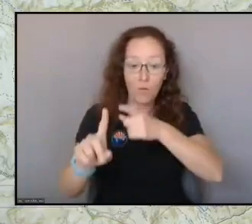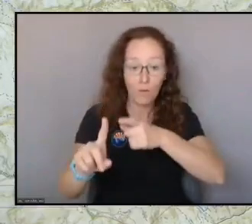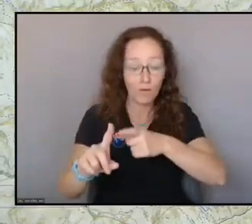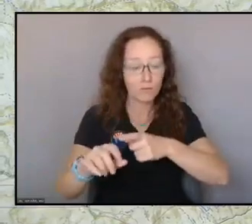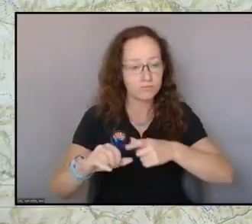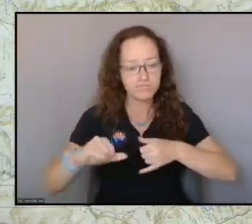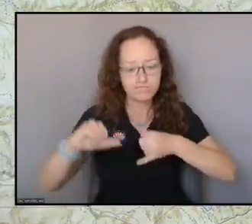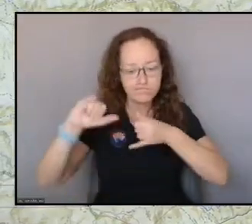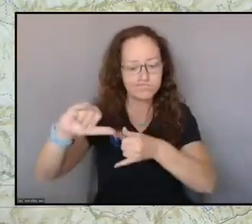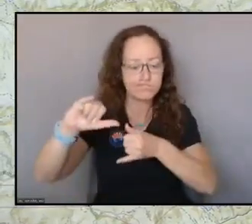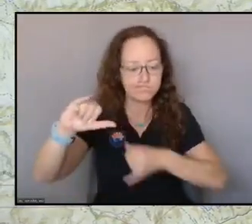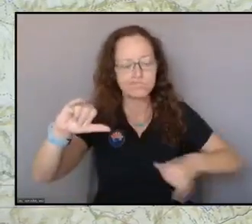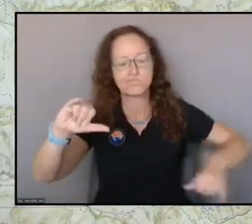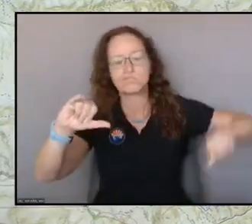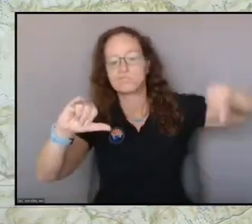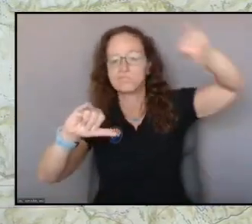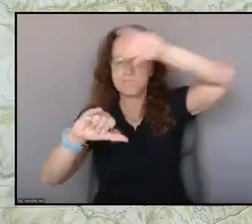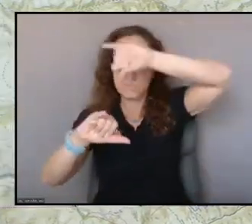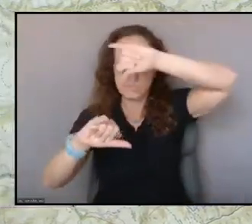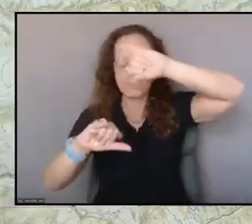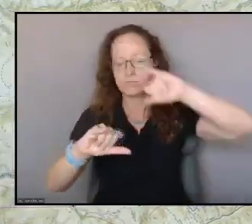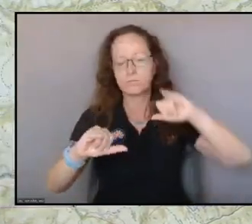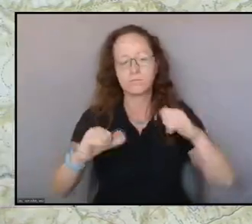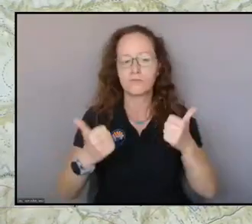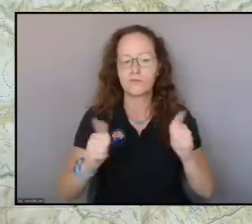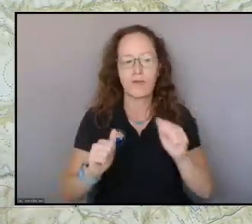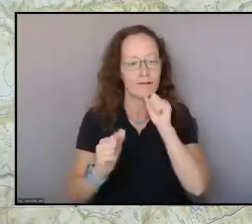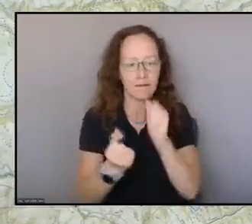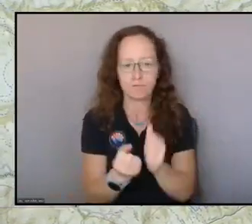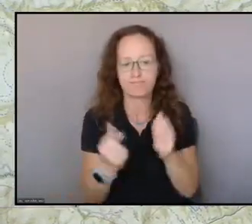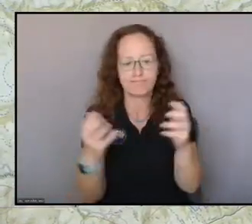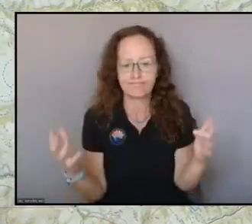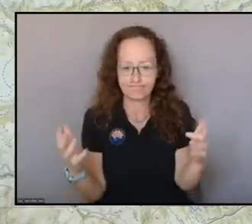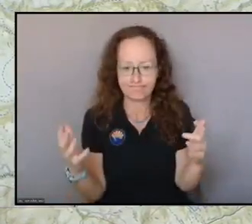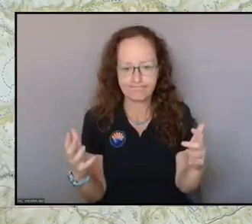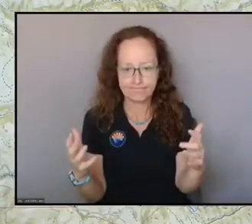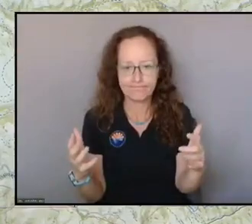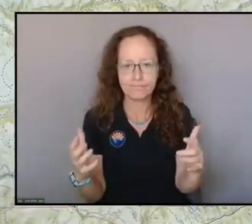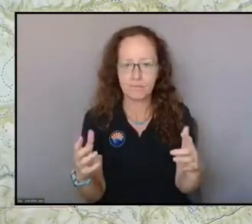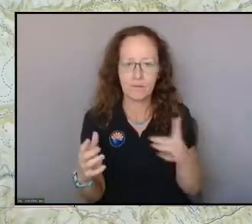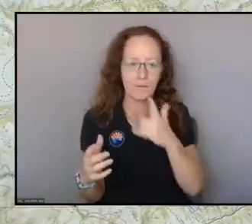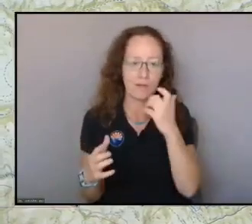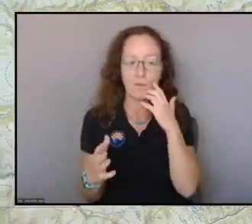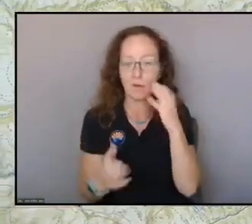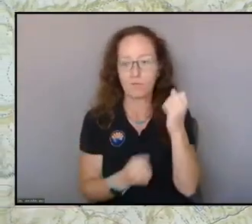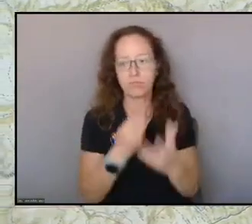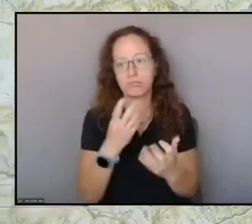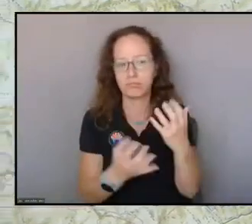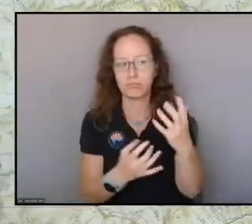ADVANCEMENT WITH THIS FIRE THAT'S BEEN OUT HERE IN SUCH A LONG TIME HERE.